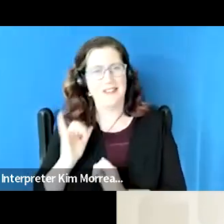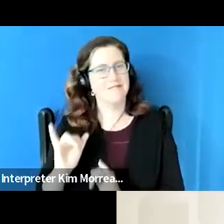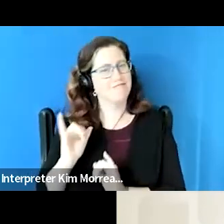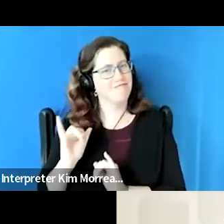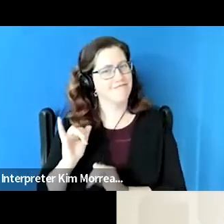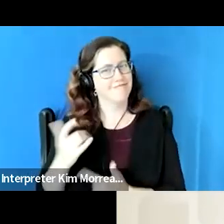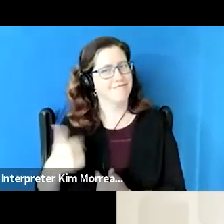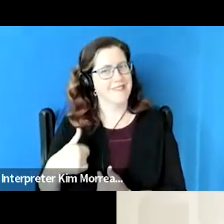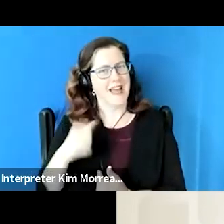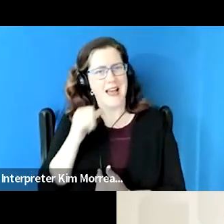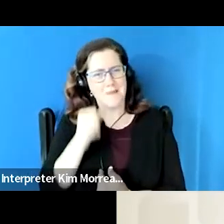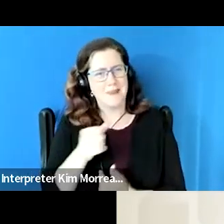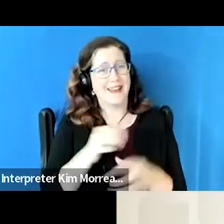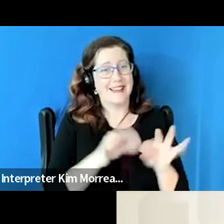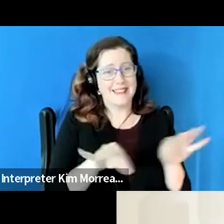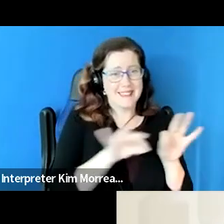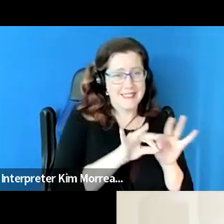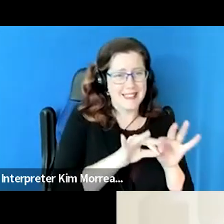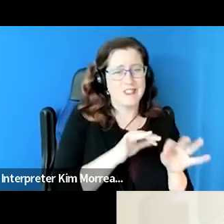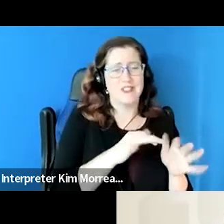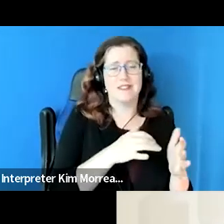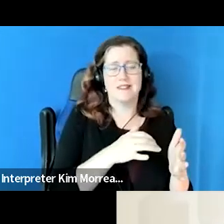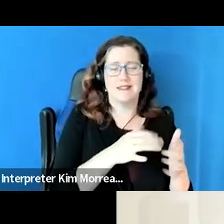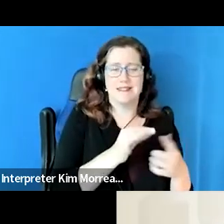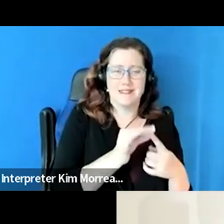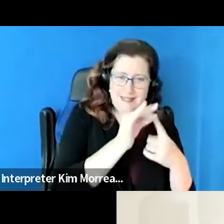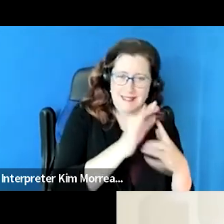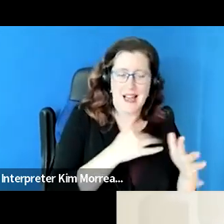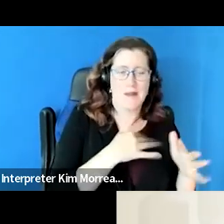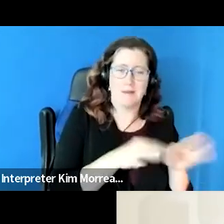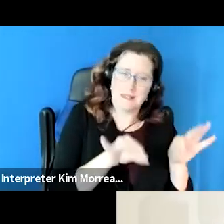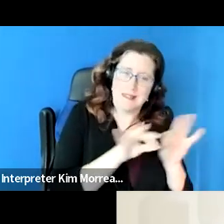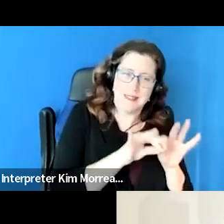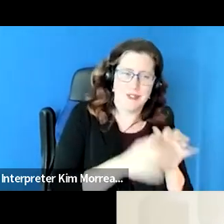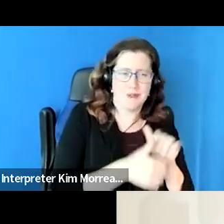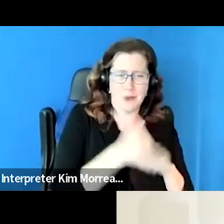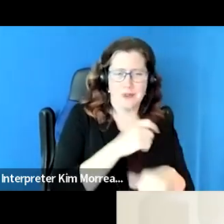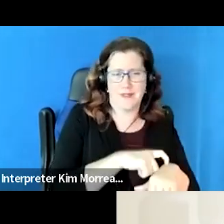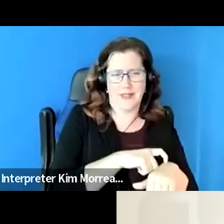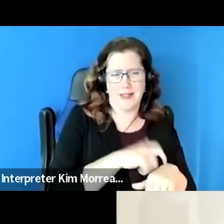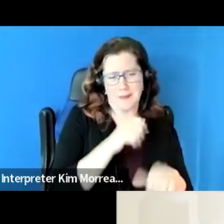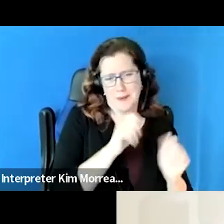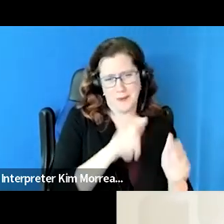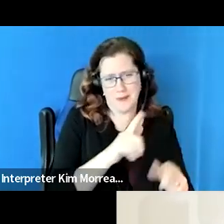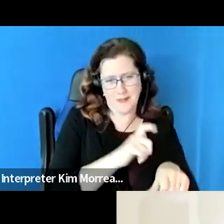I'm not essential, I'm significant most of the time, not all of the time, right. So I really love that Laura,